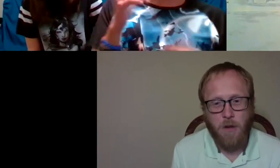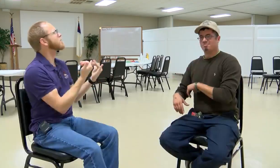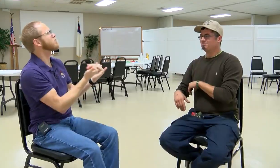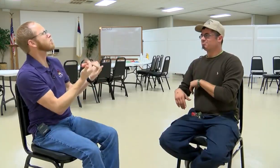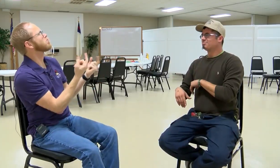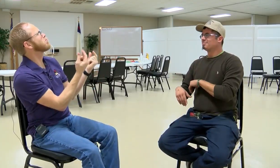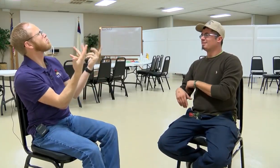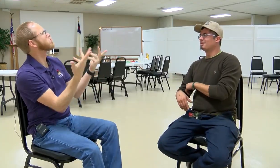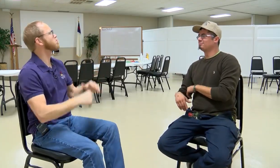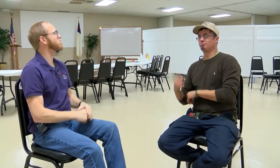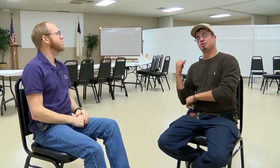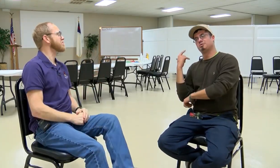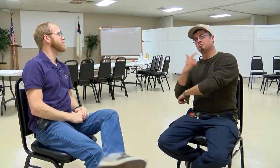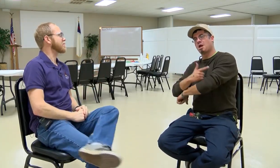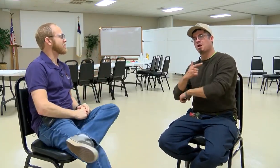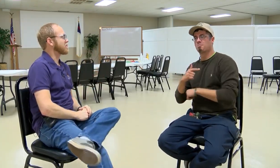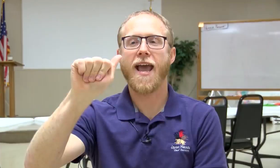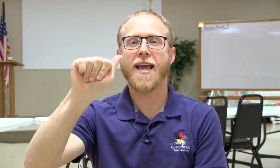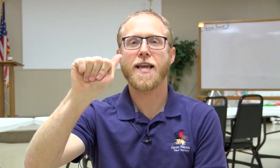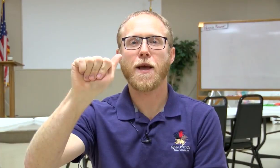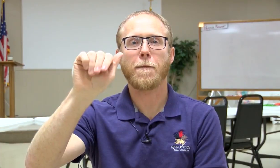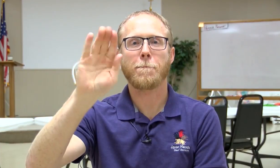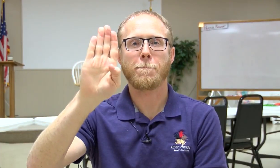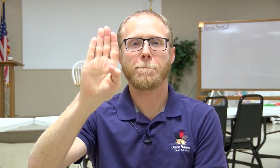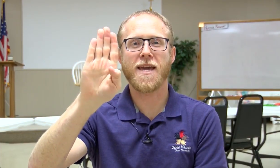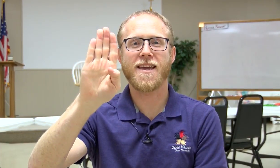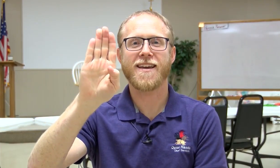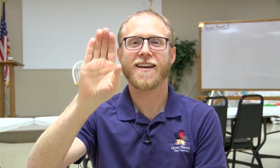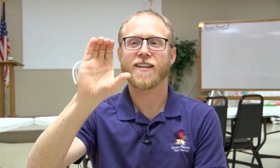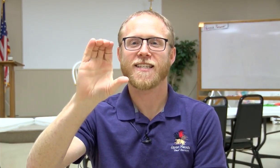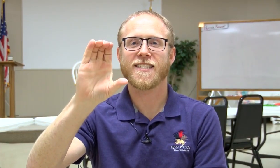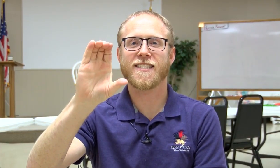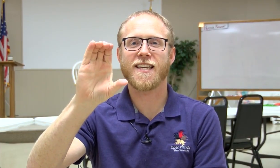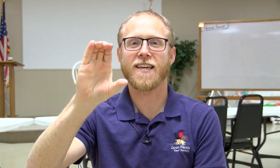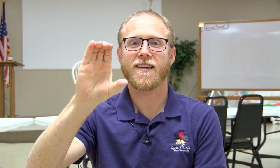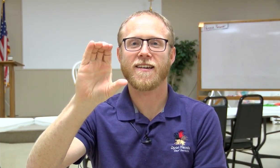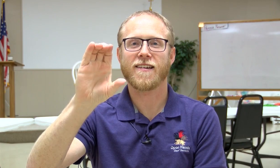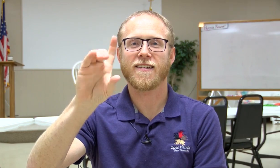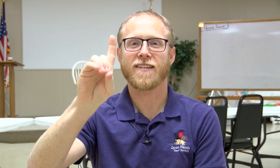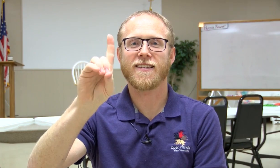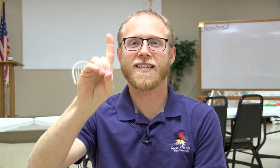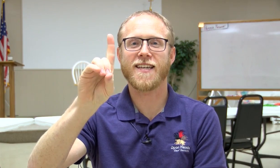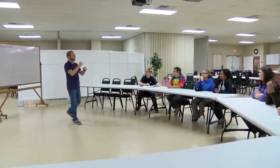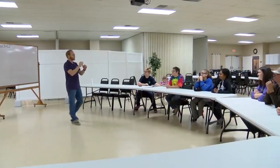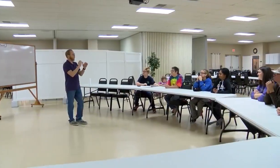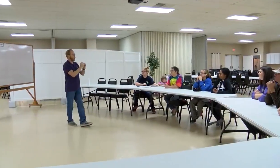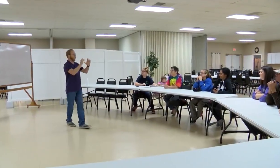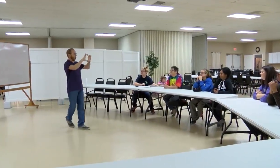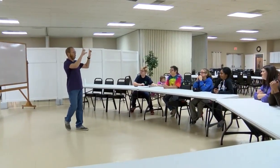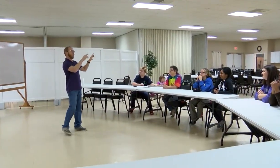and I don't understand what they're saying."(Alexandra Meachum)THE COUPLE IS COMMUNICATING THROUGH STEVE EVANS, AN INTERPRETER OF AMERICAN SIGN LANGUAGE. HE'S ALSO THE FOUNDER OF OPEN HANDS DEAF SERVICES, AN ORGANIZATION